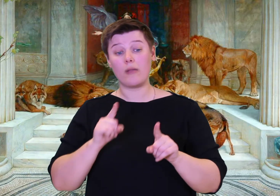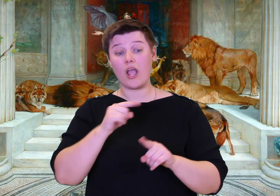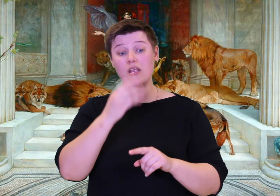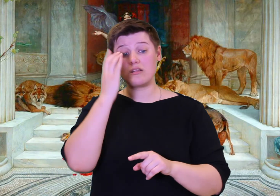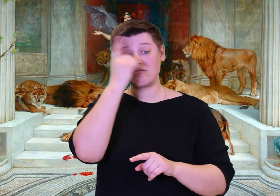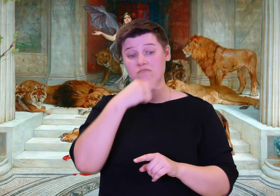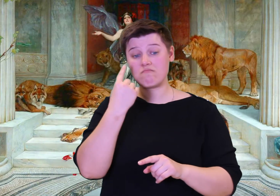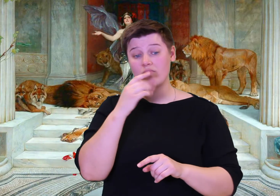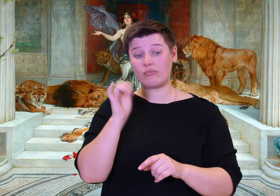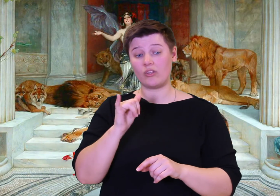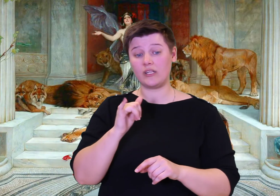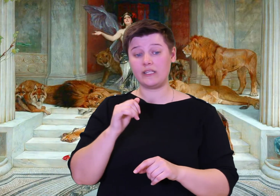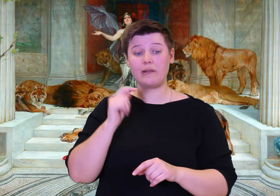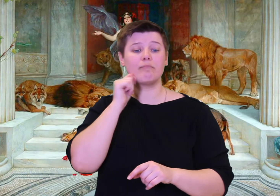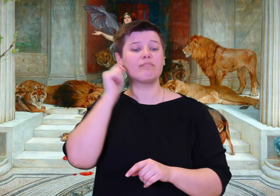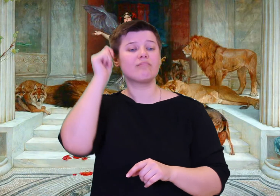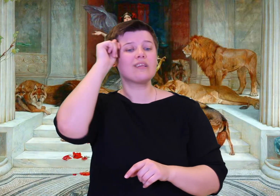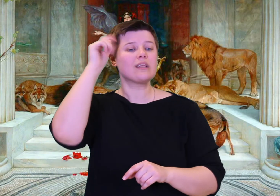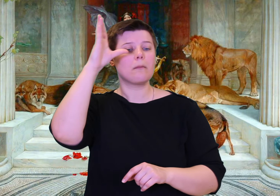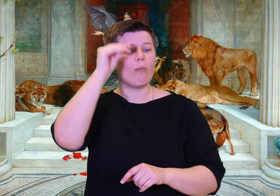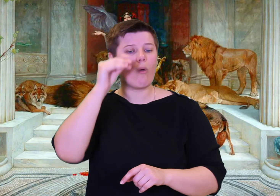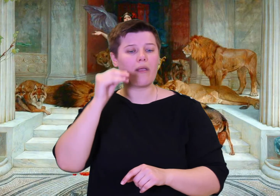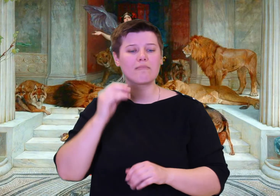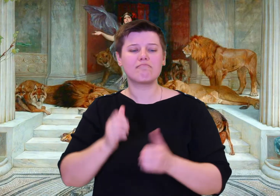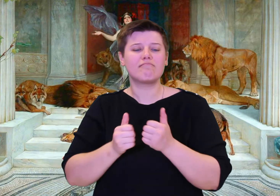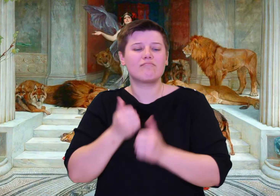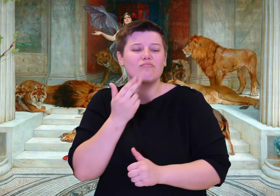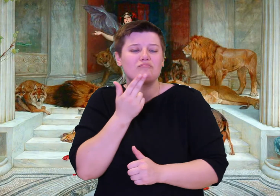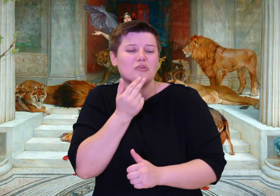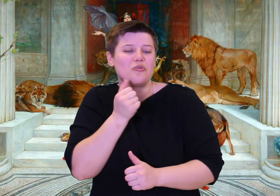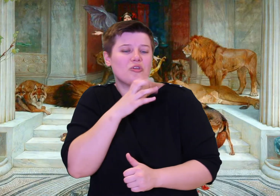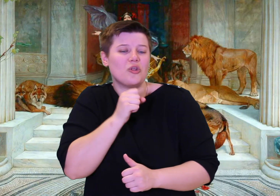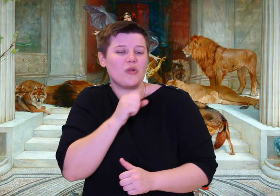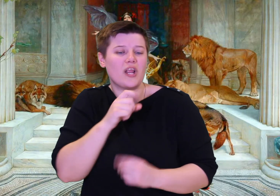almost reached the great house of the enchantress Circe when I met Hermes,